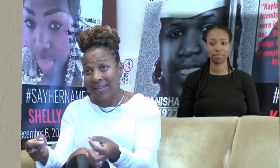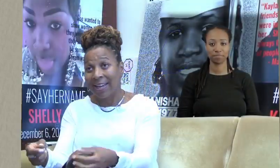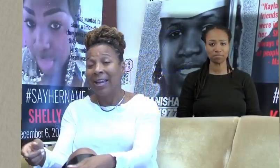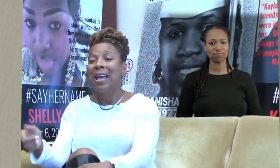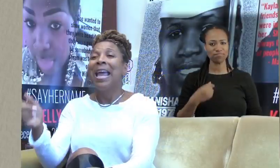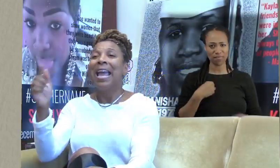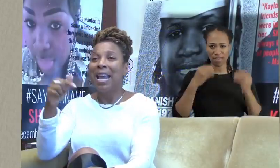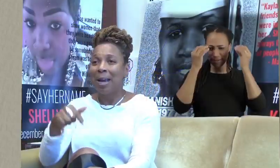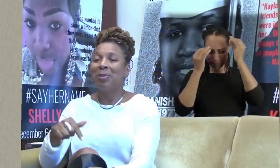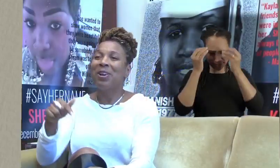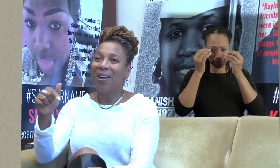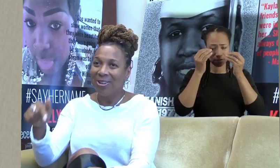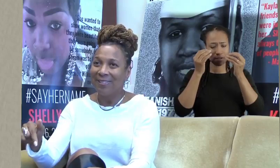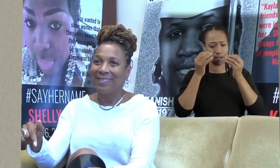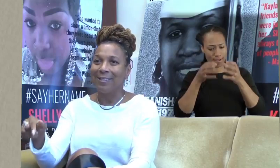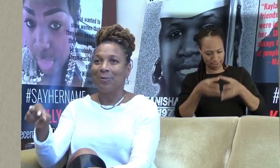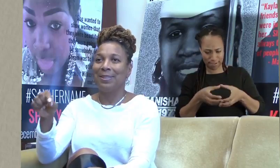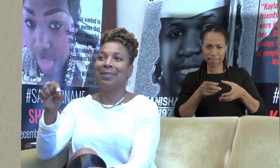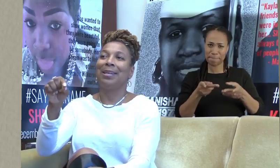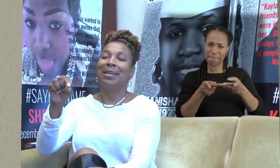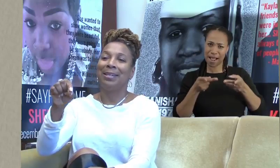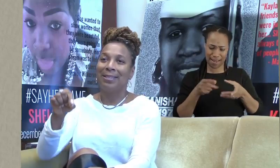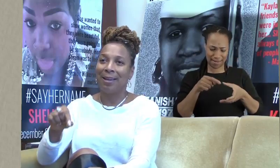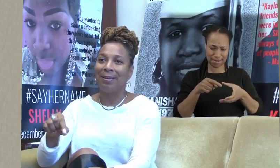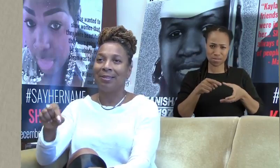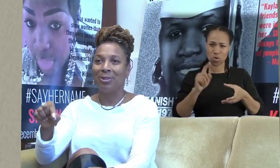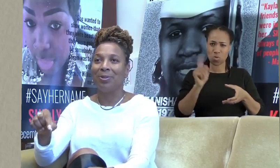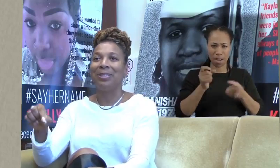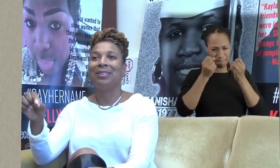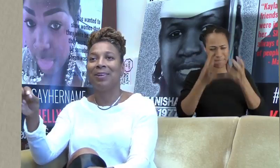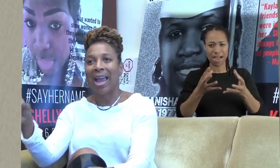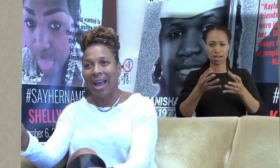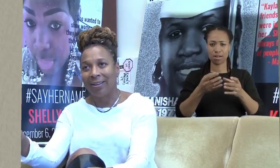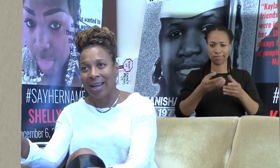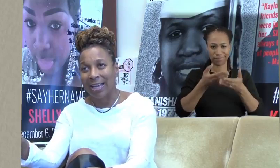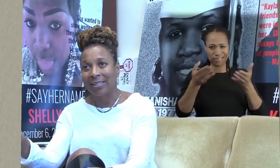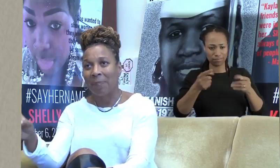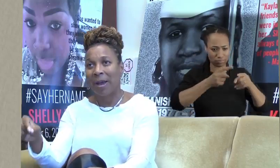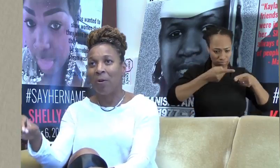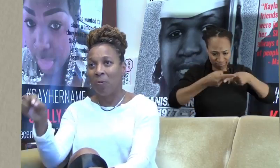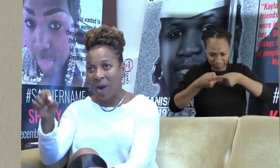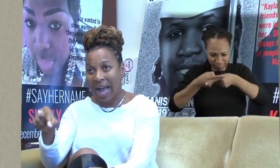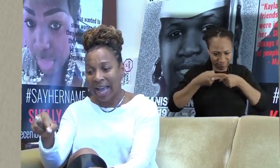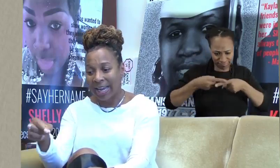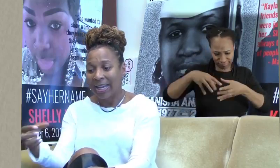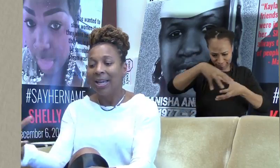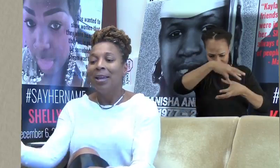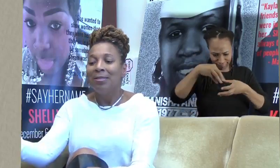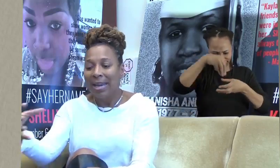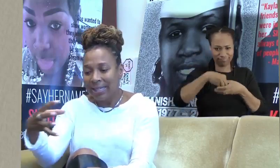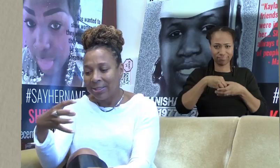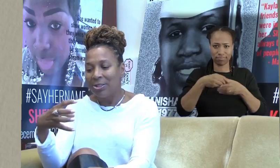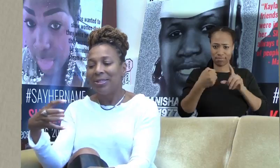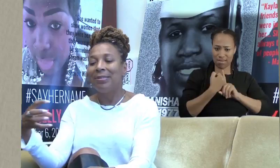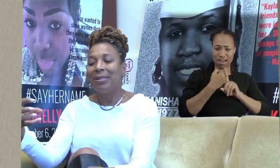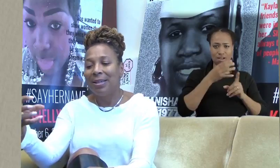So, in my mind I was thinking, where is a place in life where we’re vulnerable to two different things coming at us at the same time.